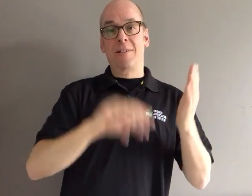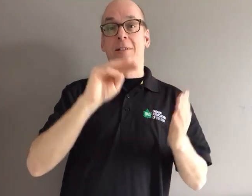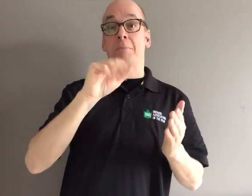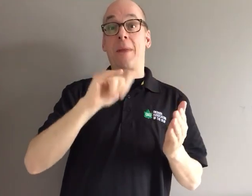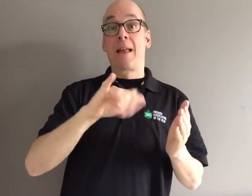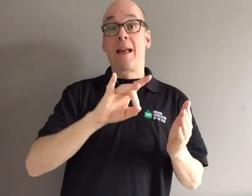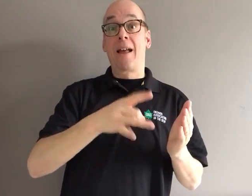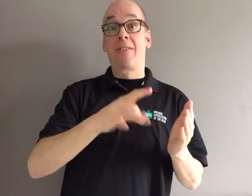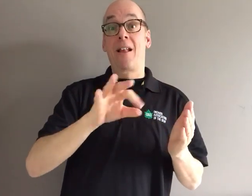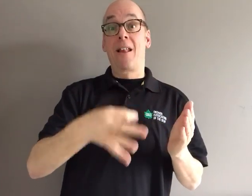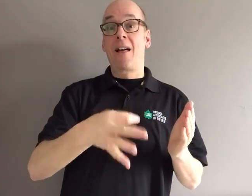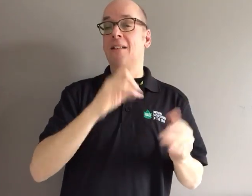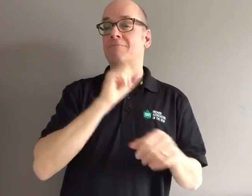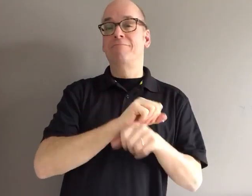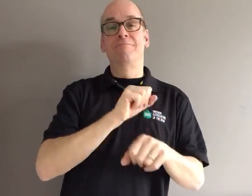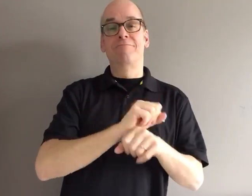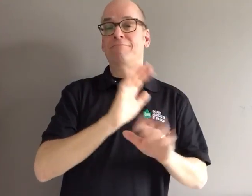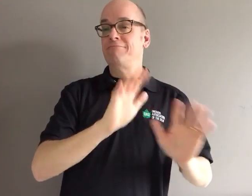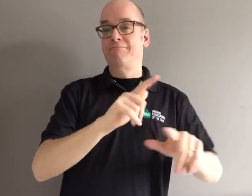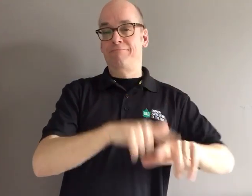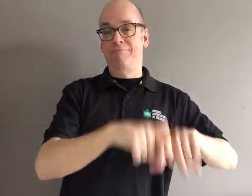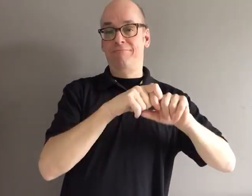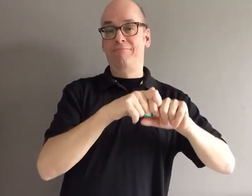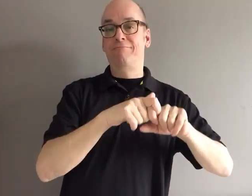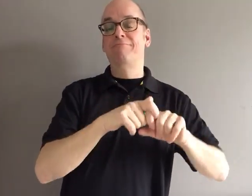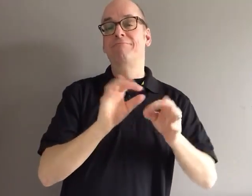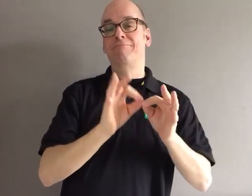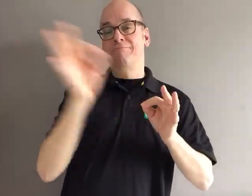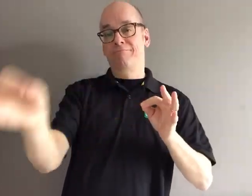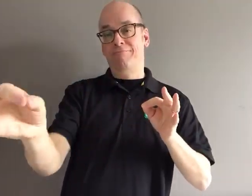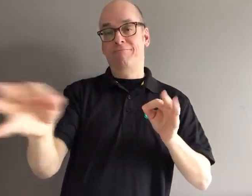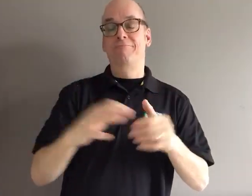Mayfest on May 8 and 9 is cancelled and will be postponed.